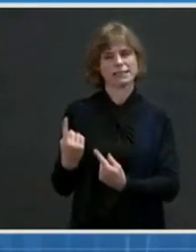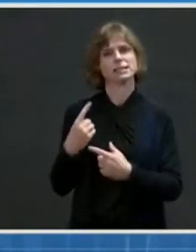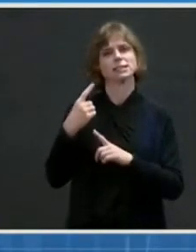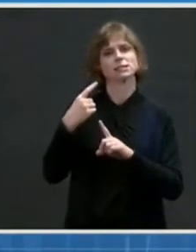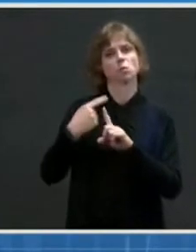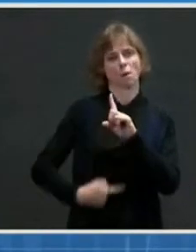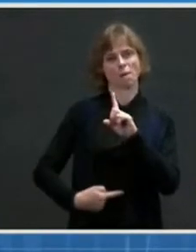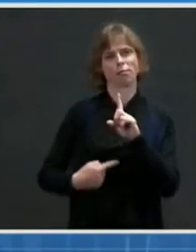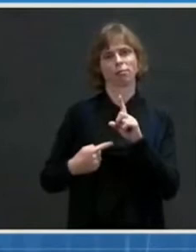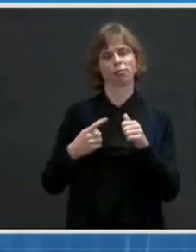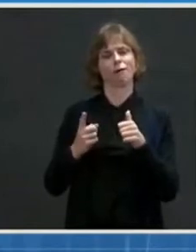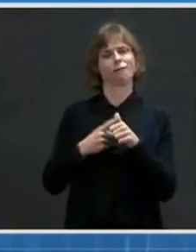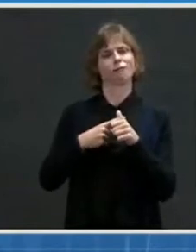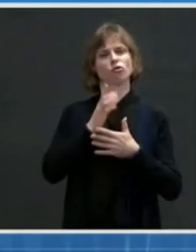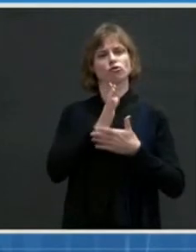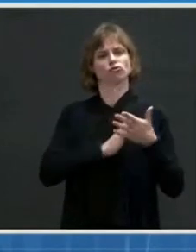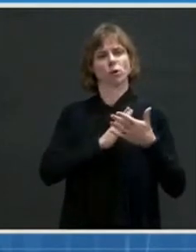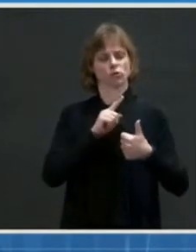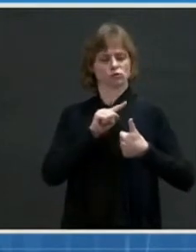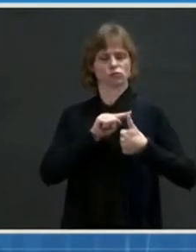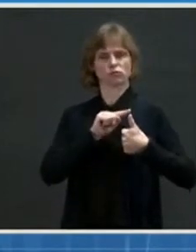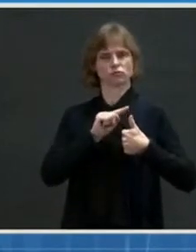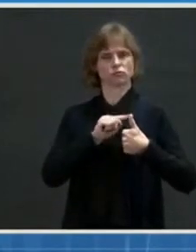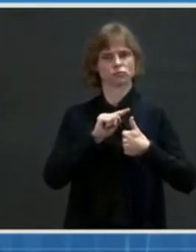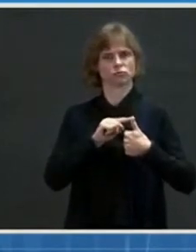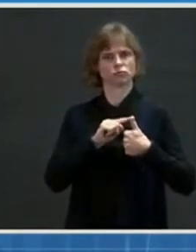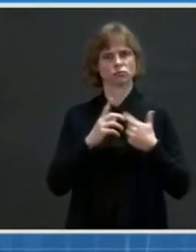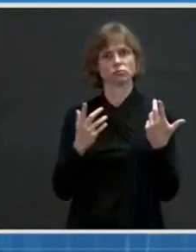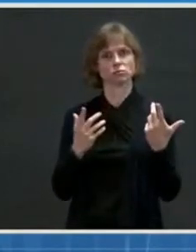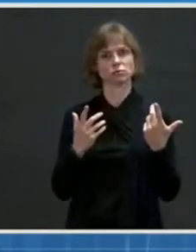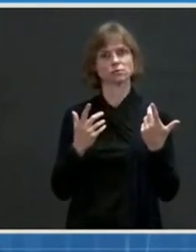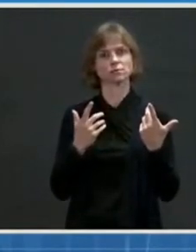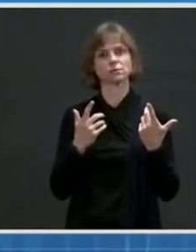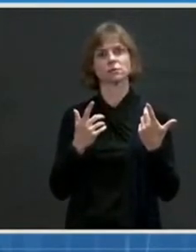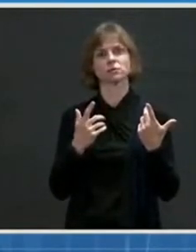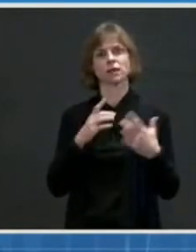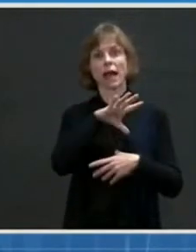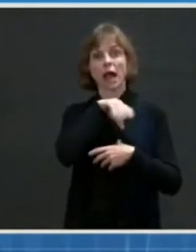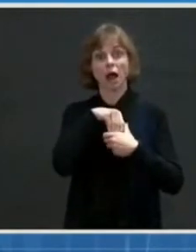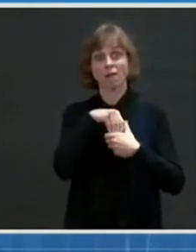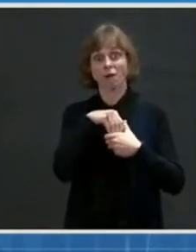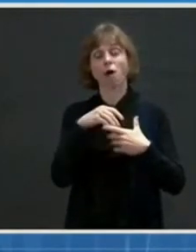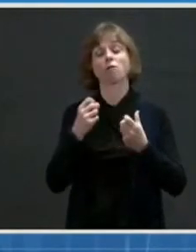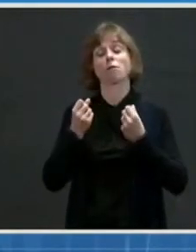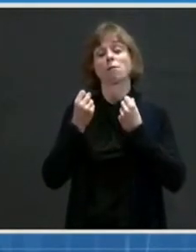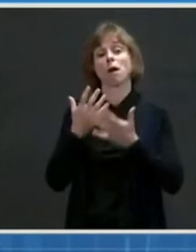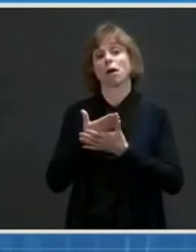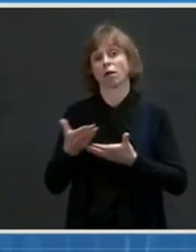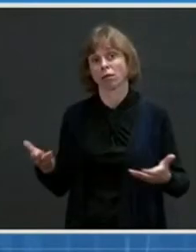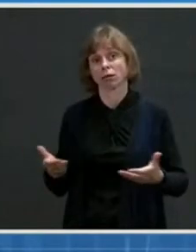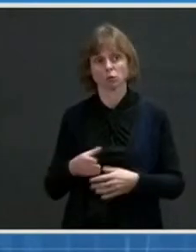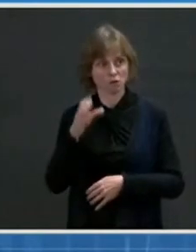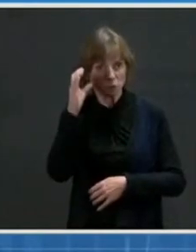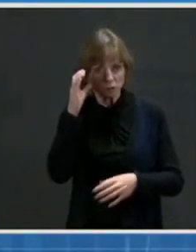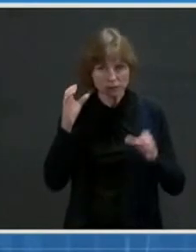FOR THE LAST MONTH, WE HAVE BEEN IN THE FIRST STAGE OF THIS WORK.